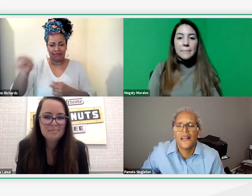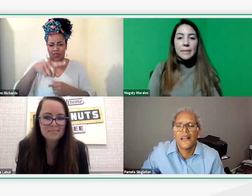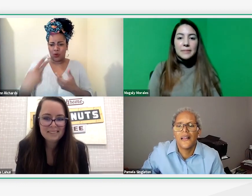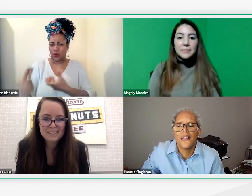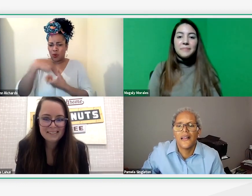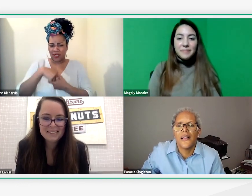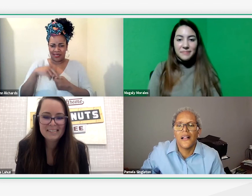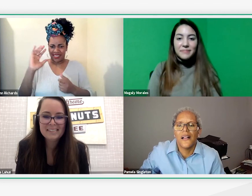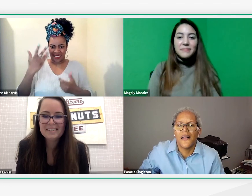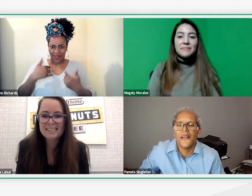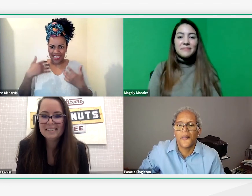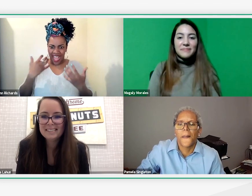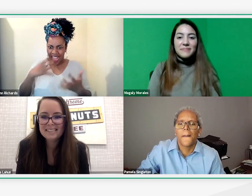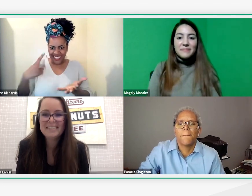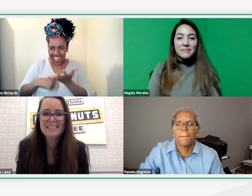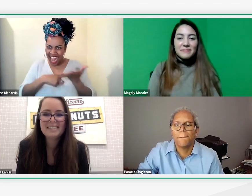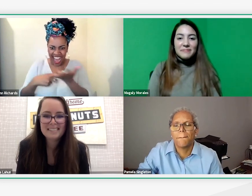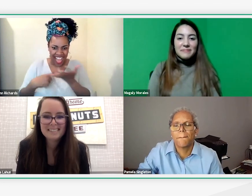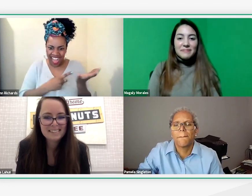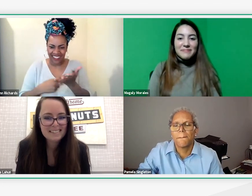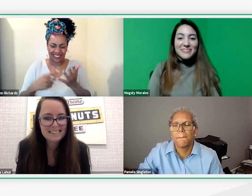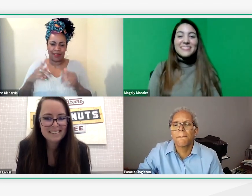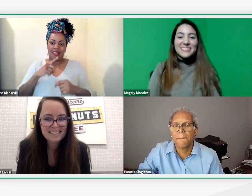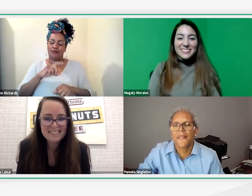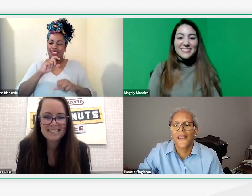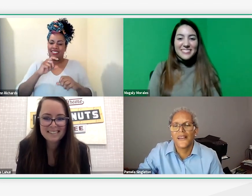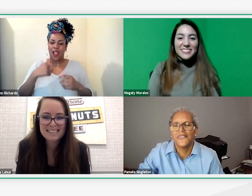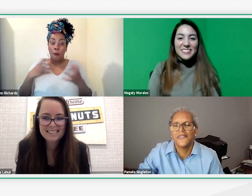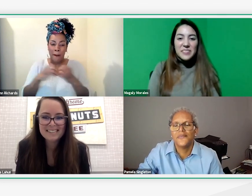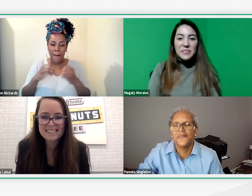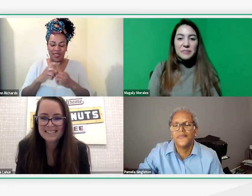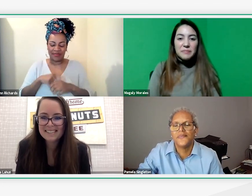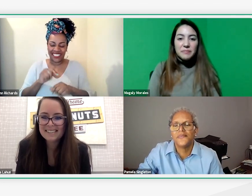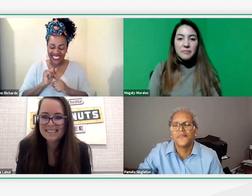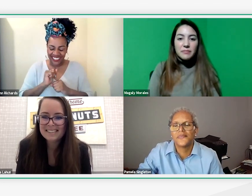So, we want to take the opportunity to thank you 3 for joining us and for the amazing discussion.